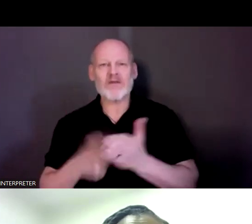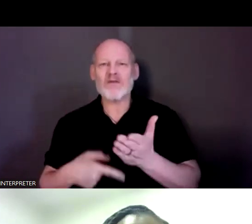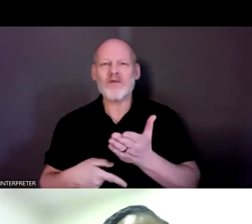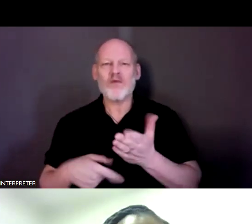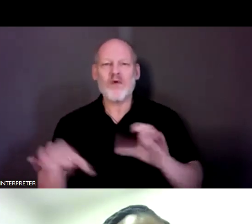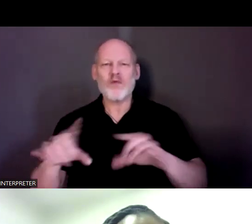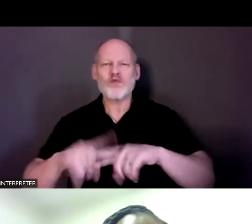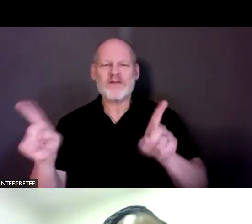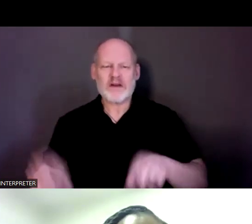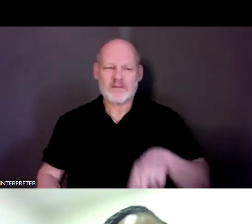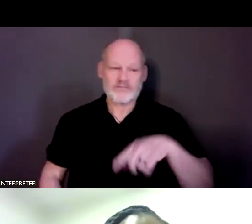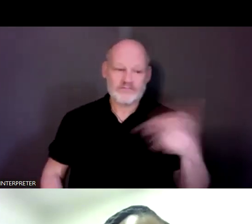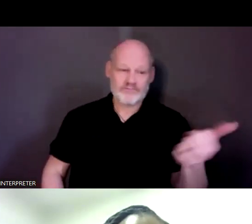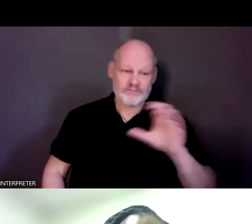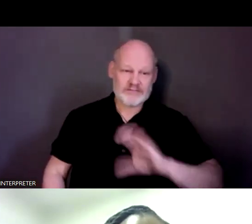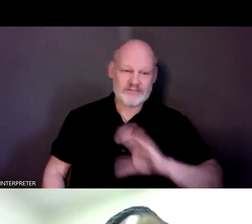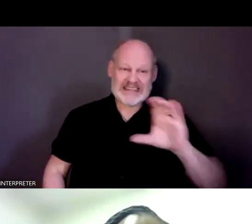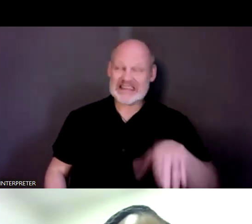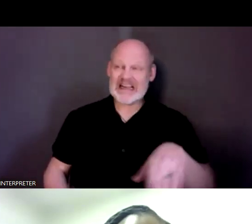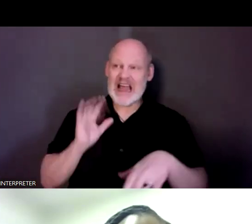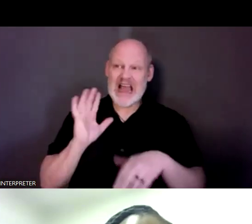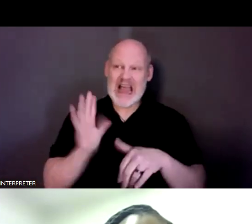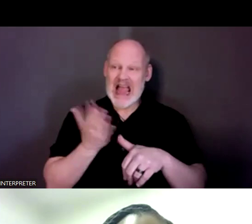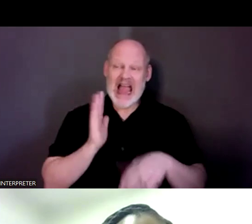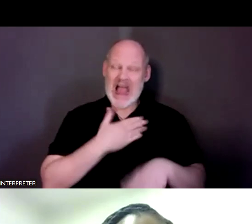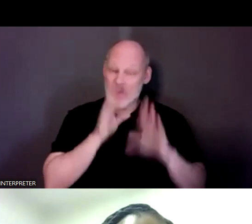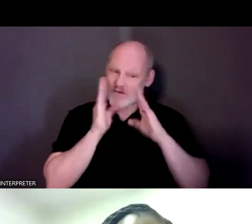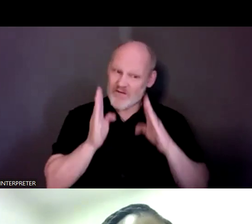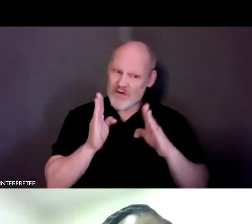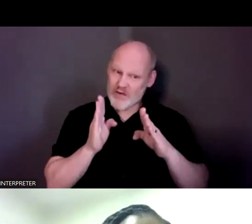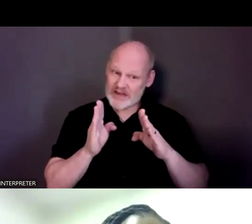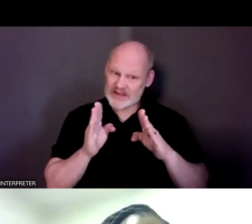I think for us our initial focus is we focus on tier three because again those